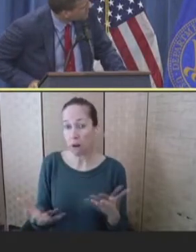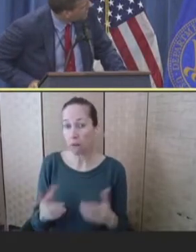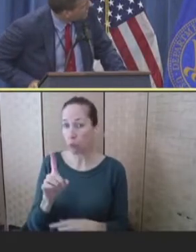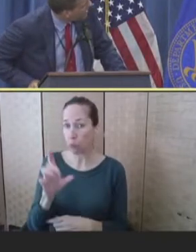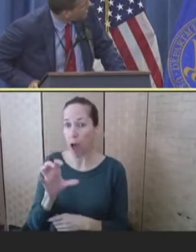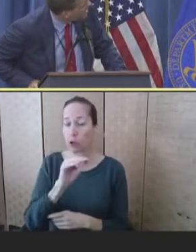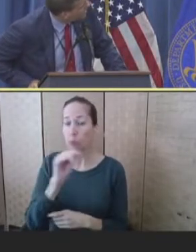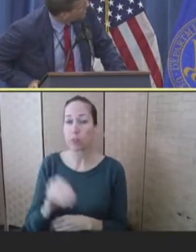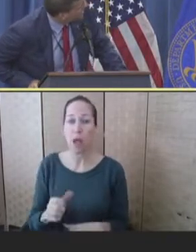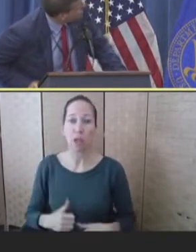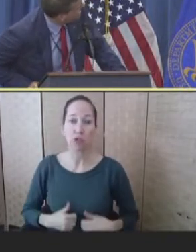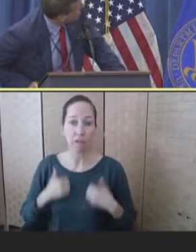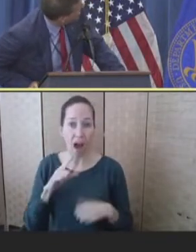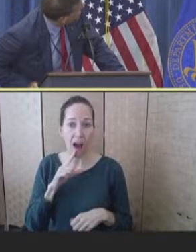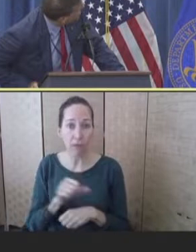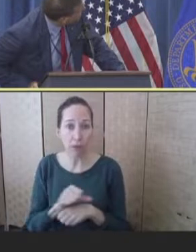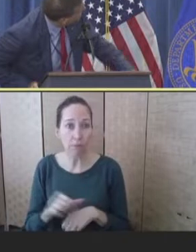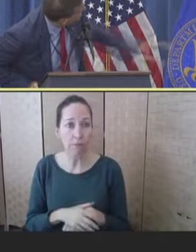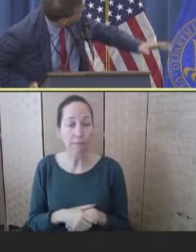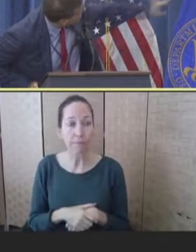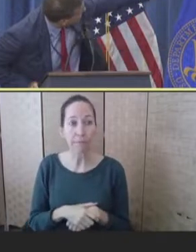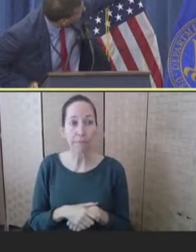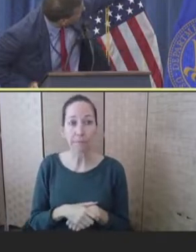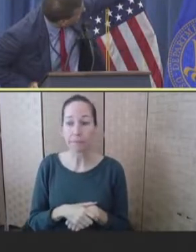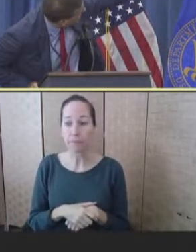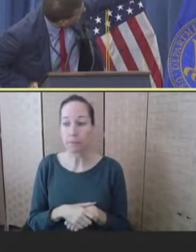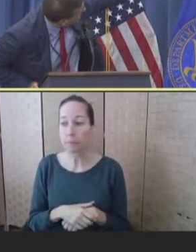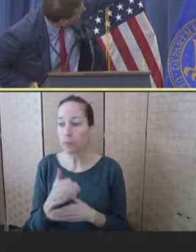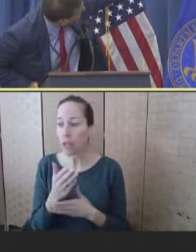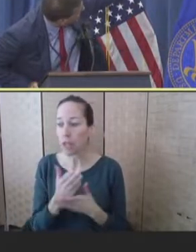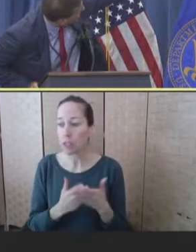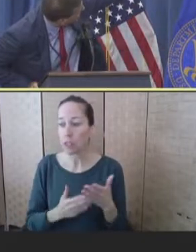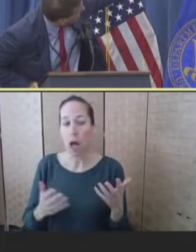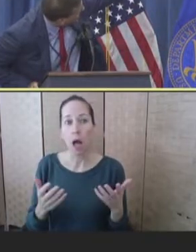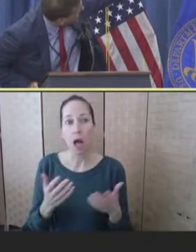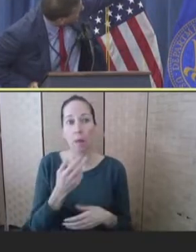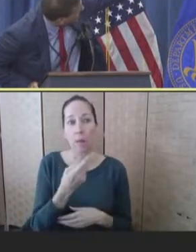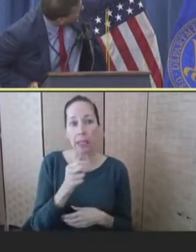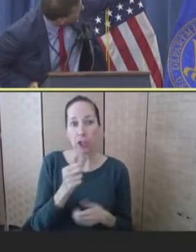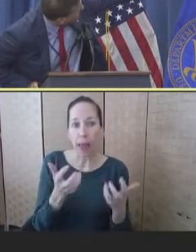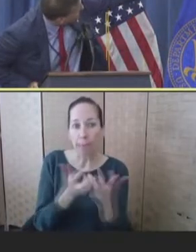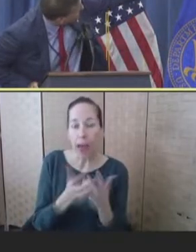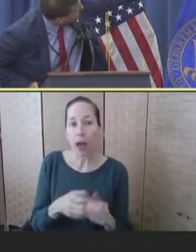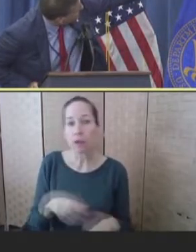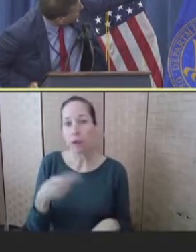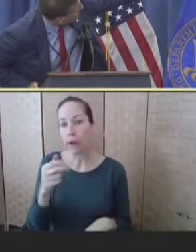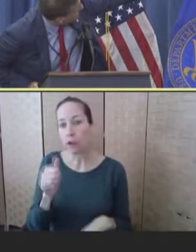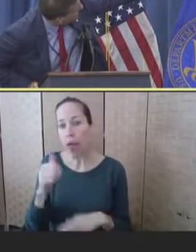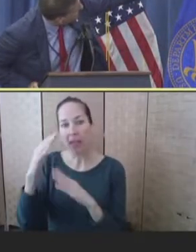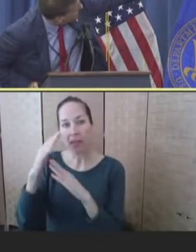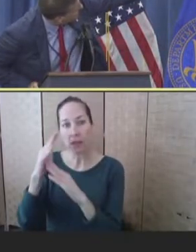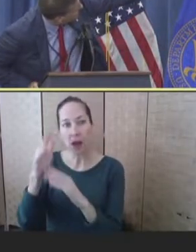So, as you can see here, so some of the matching HAs, the H1 up in the top left, and we have